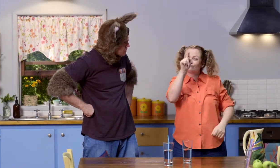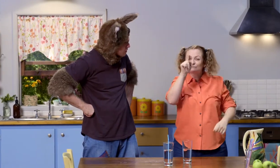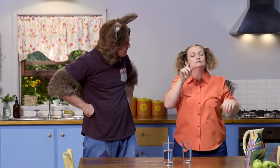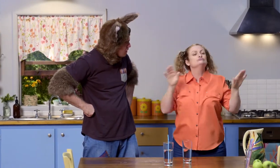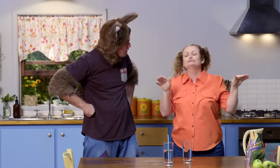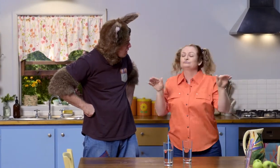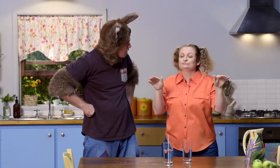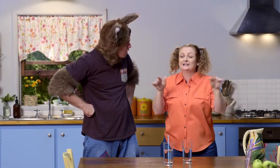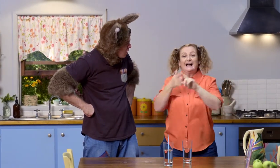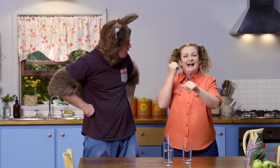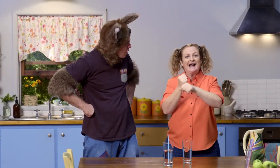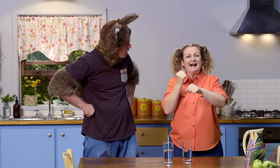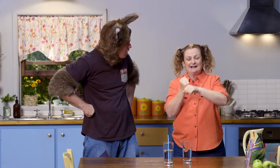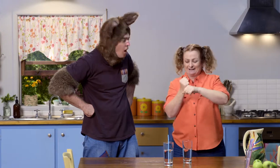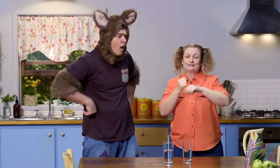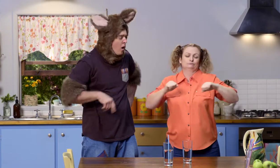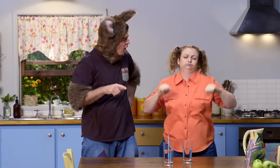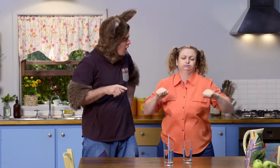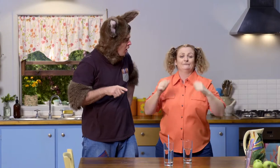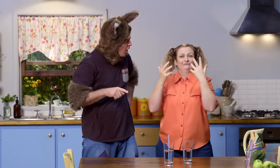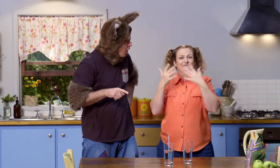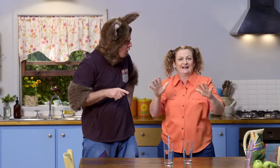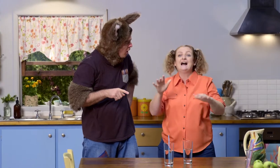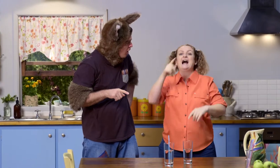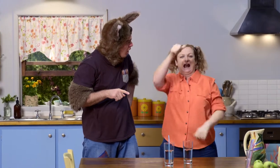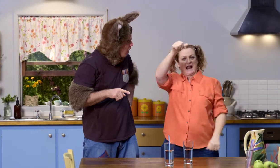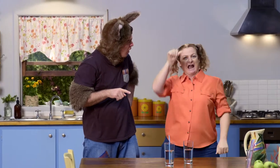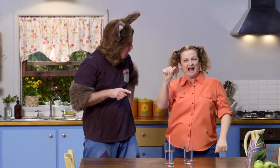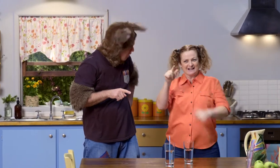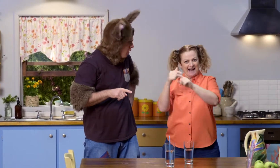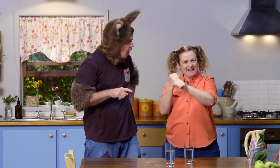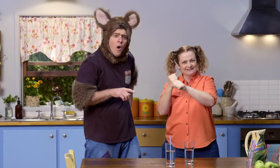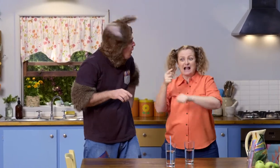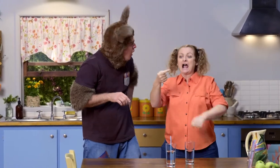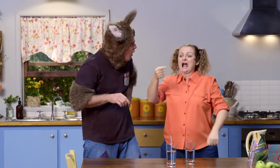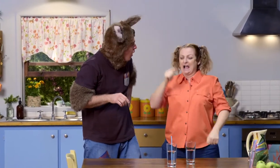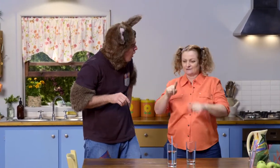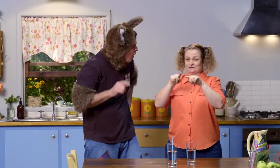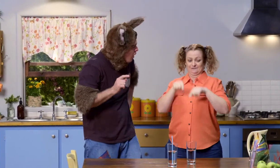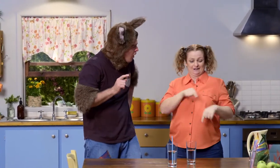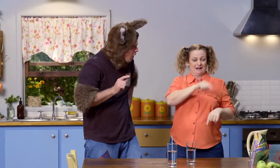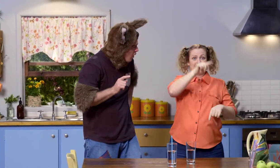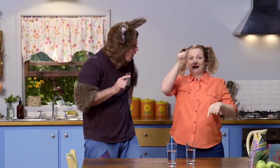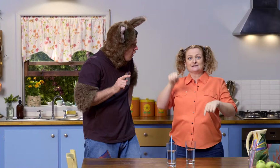The butterfly then lays some eggs. After the eggs have been laid, the life cycle continues.